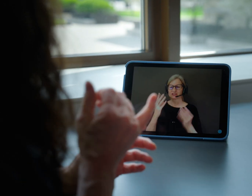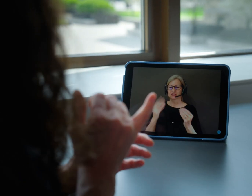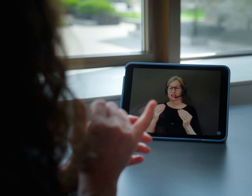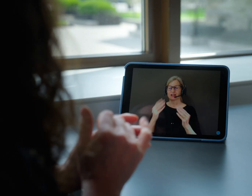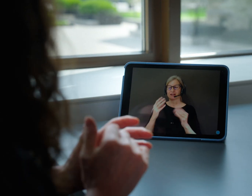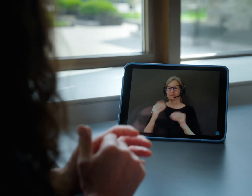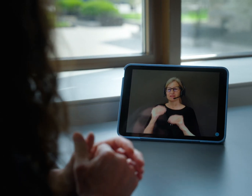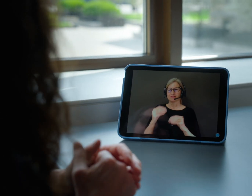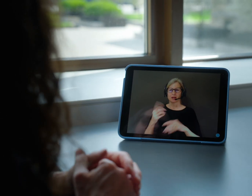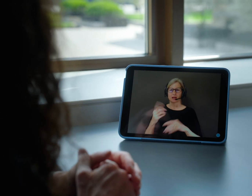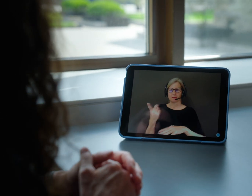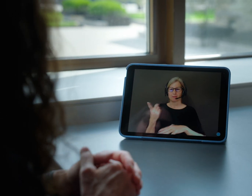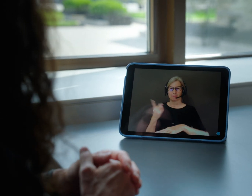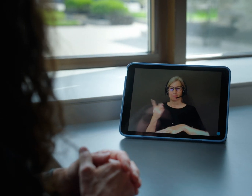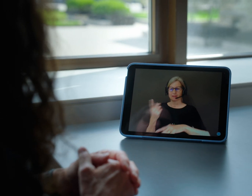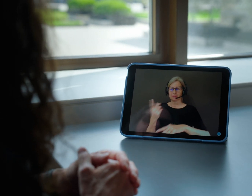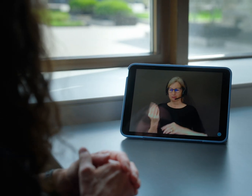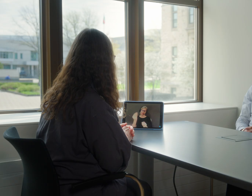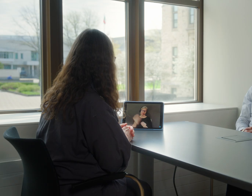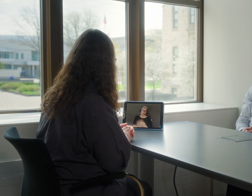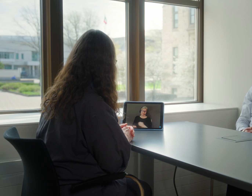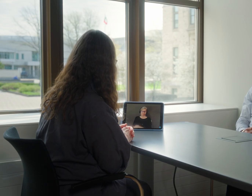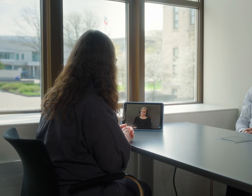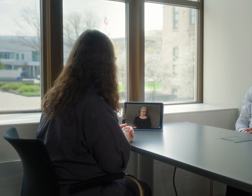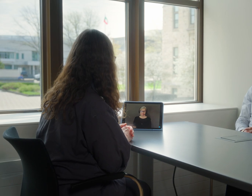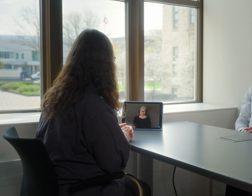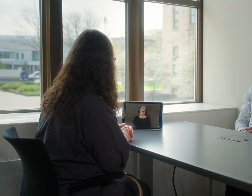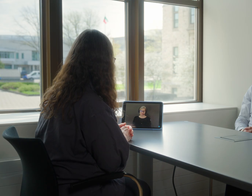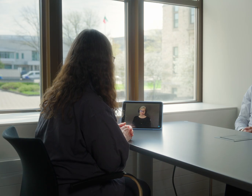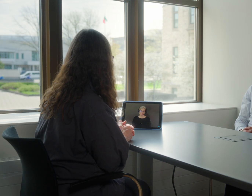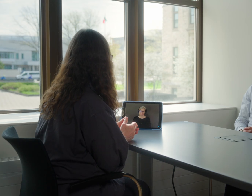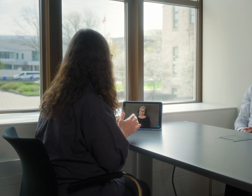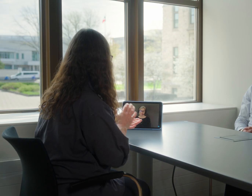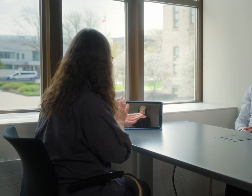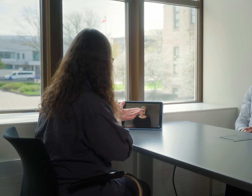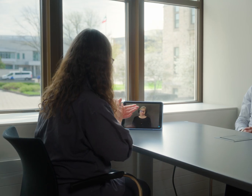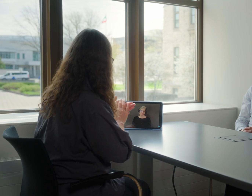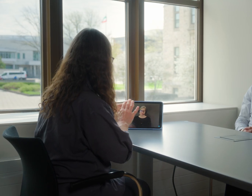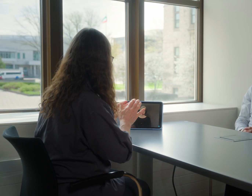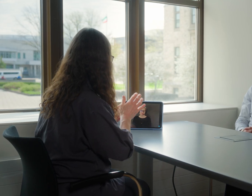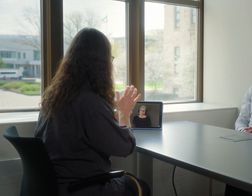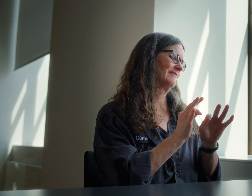access to the service. If there was a problem or something needed to be addressed at work, I would have to wait weeks before I could get